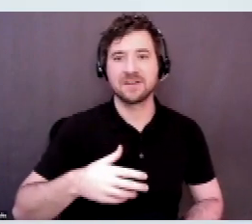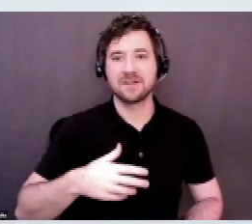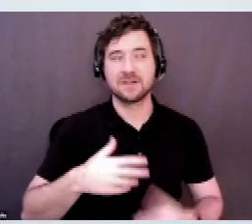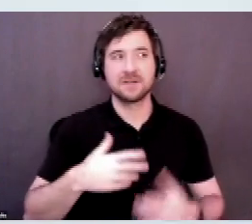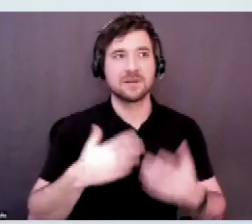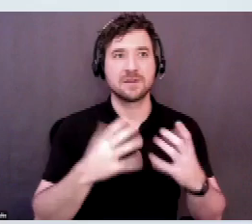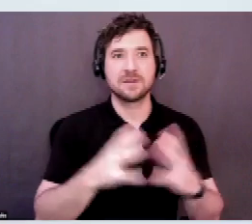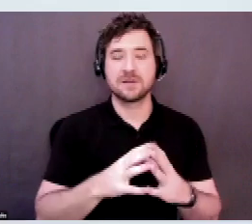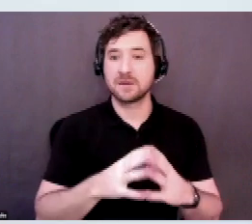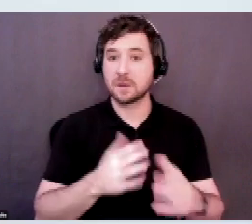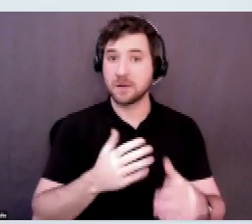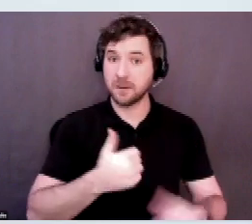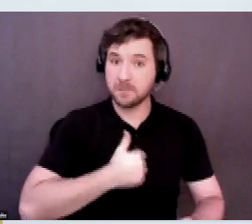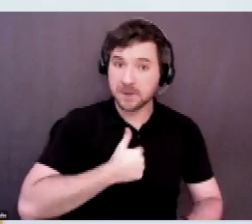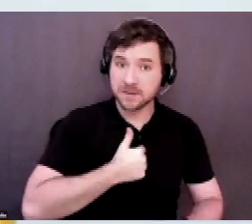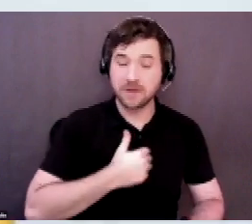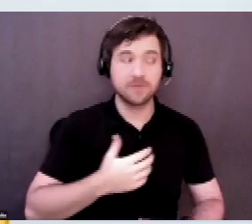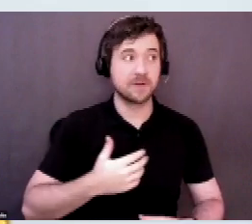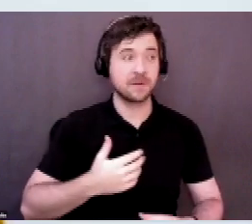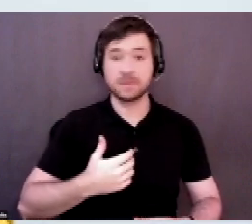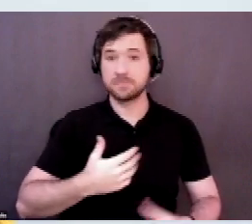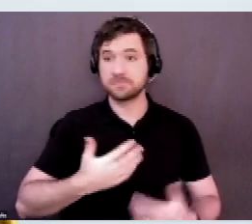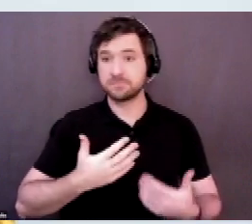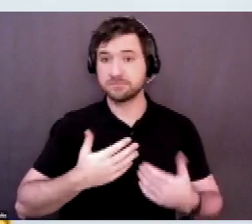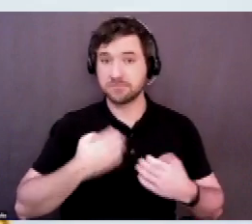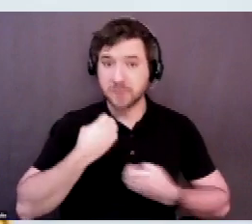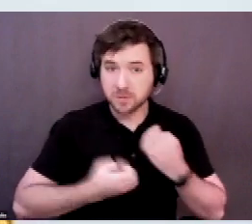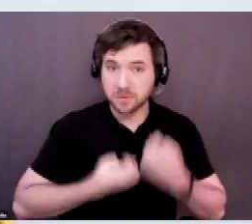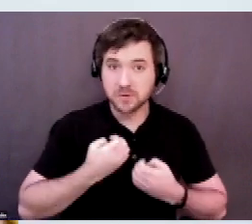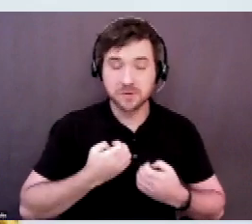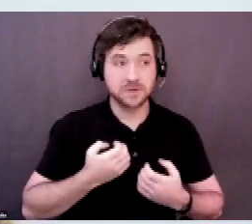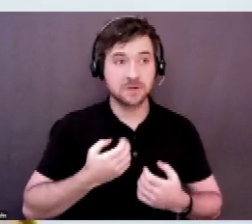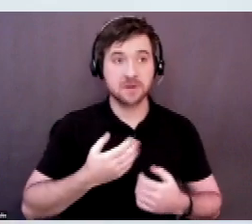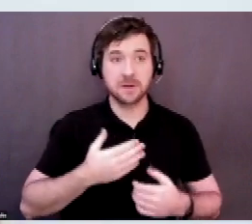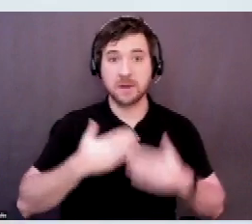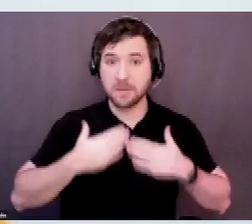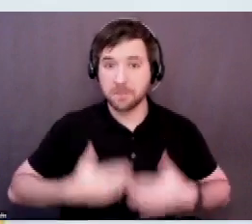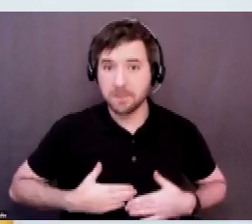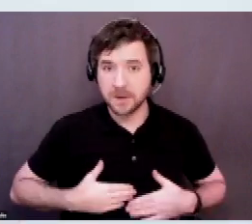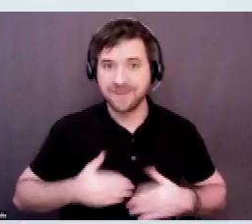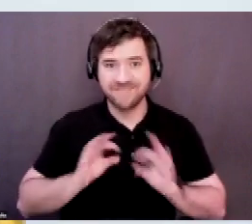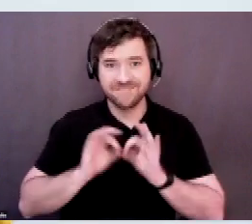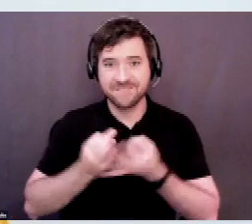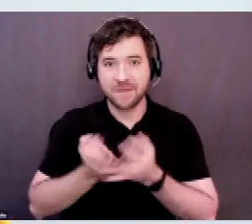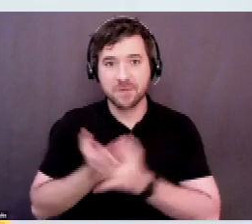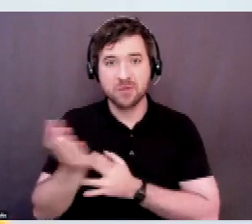my emotions, my body, my family, through two pregnancies of 80 weeks of, you know,